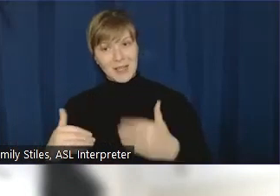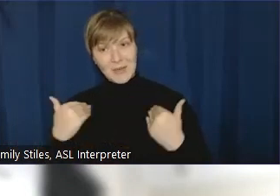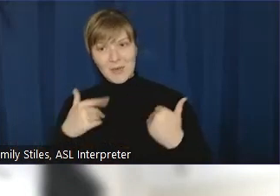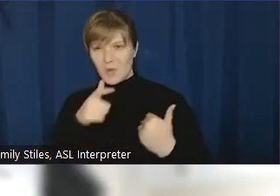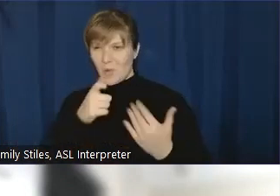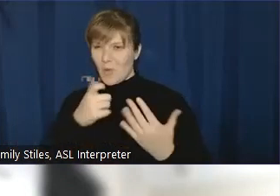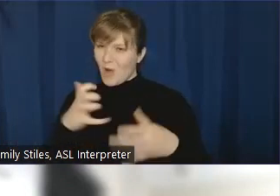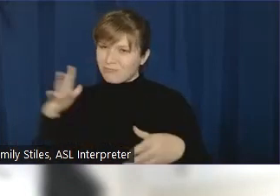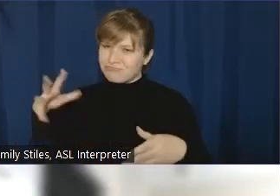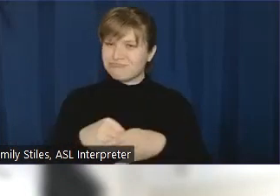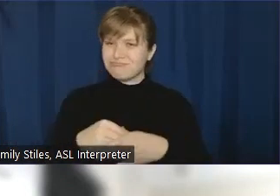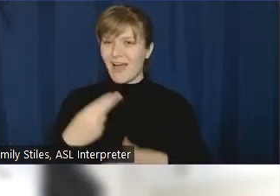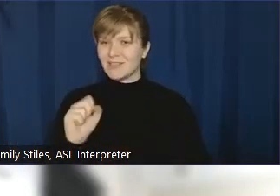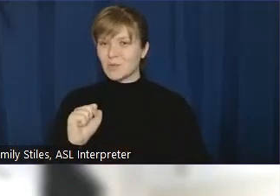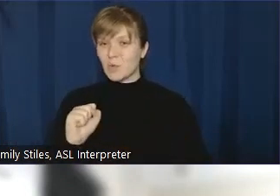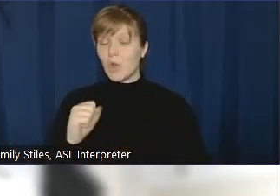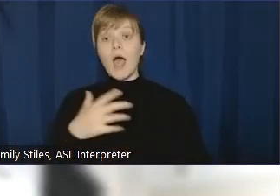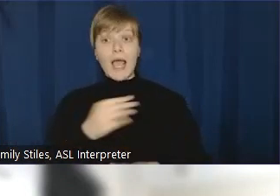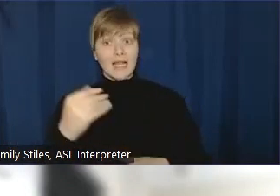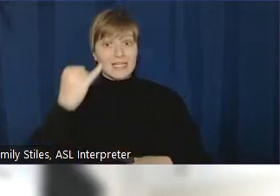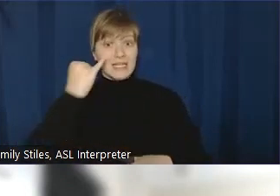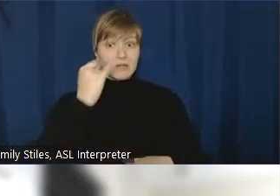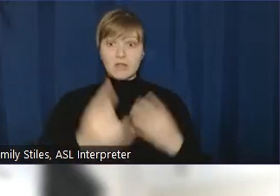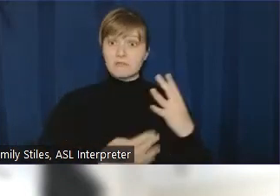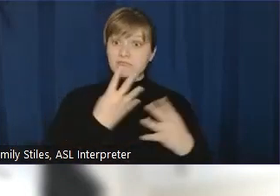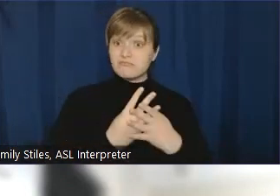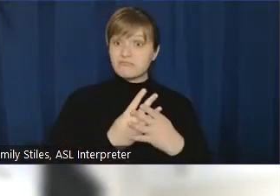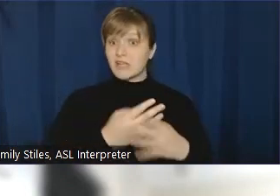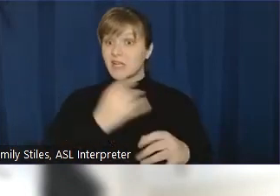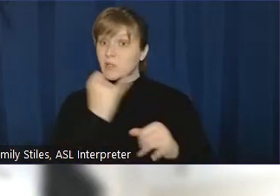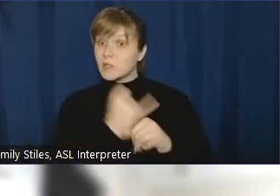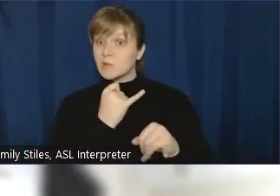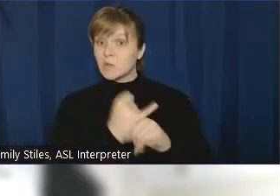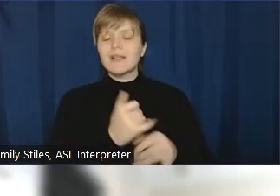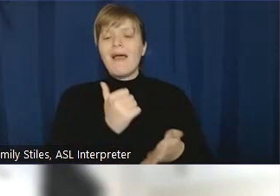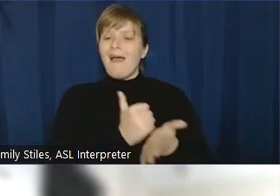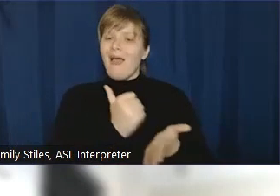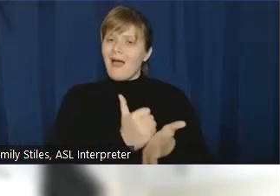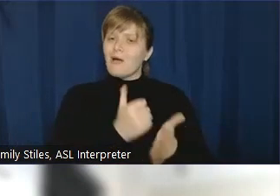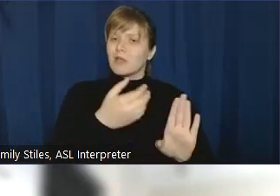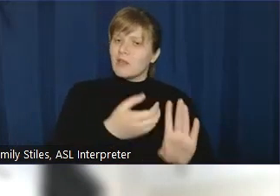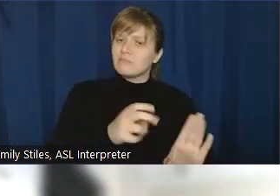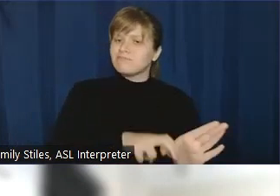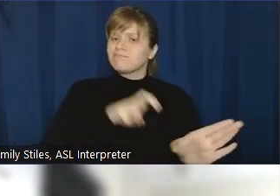people out of institutions, among many other services to help people live the lives they seek.